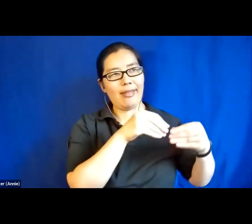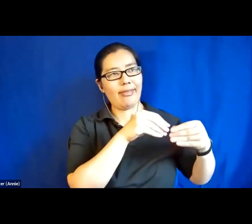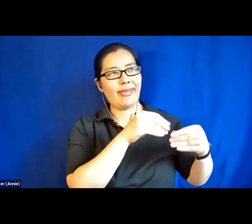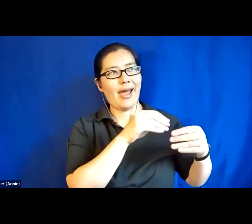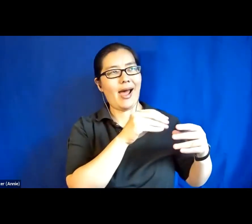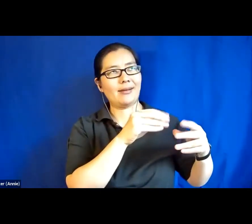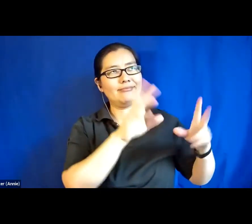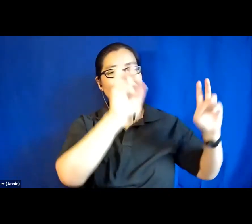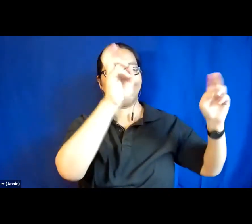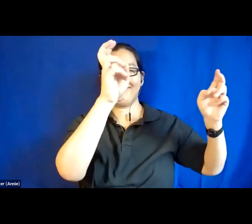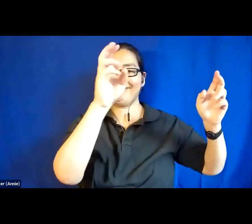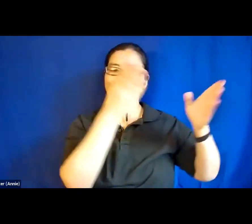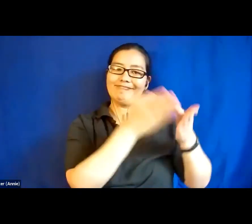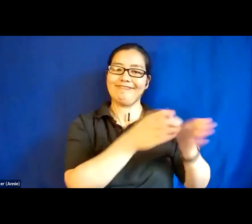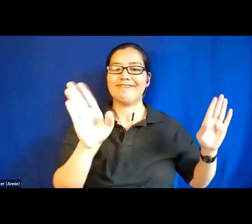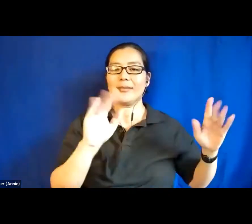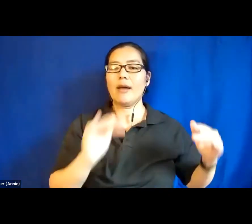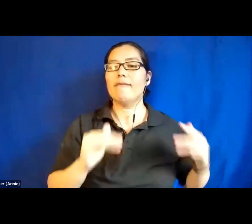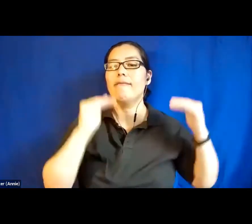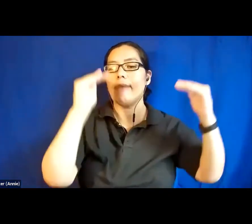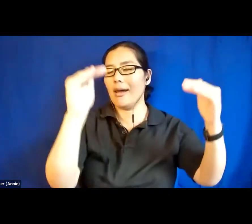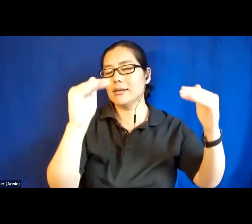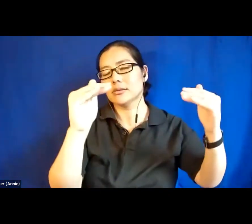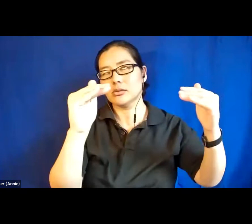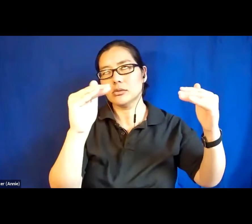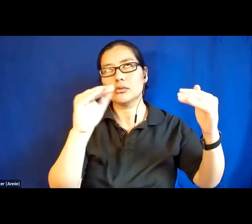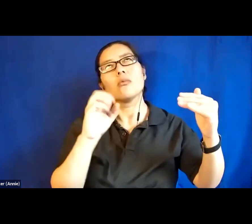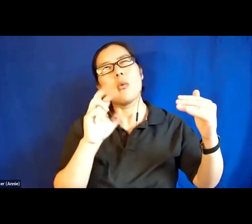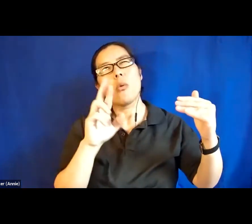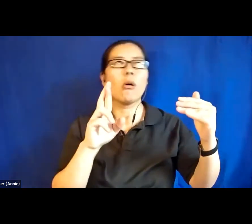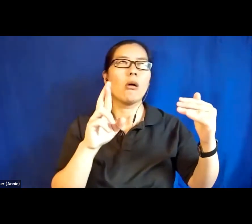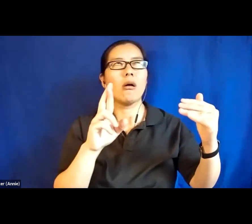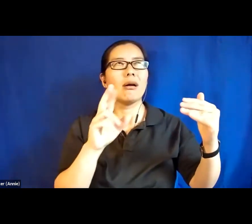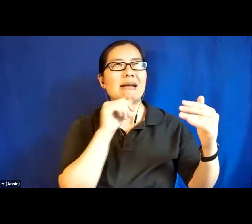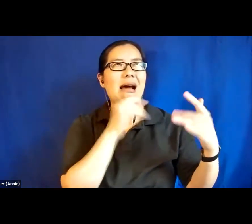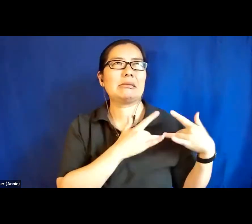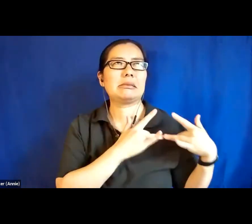sort of advanced or at least unconsidered technology. So we have a great panel.